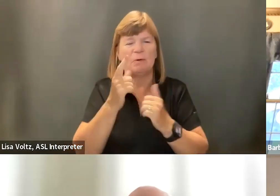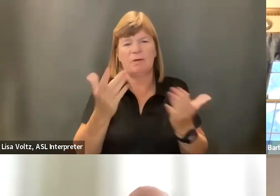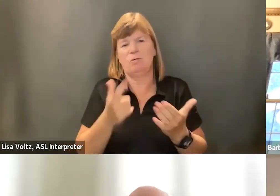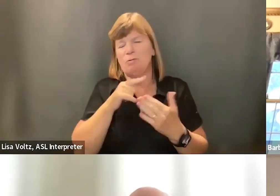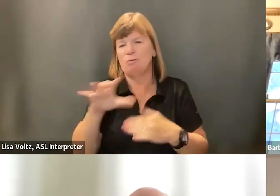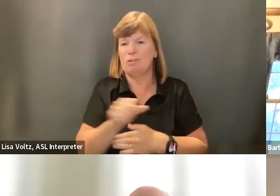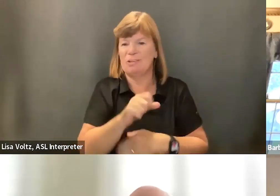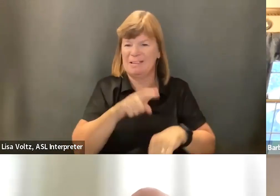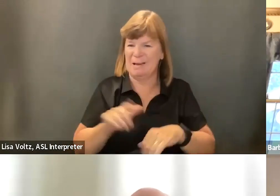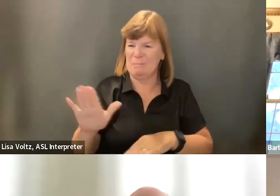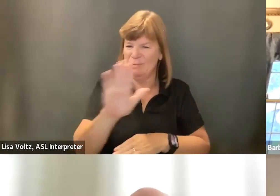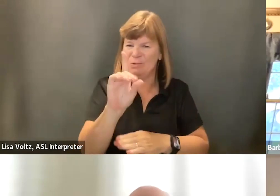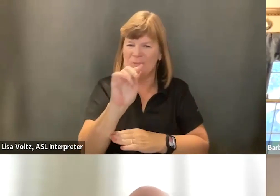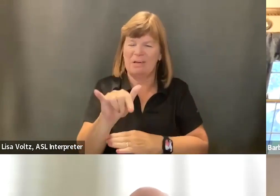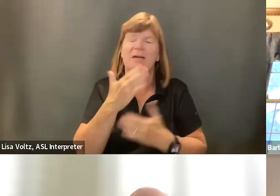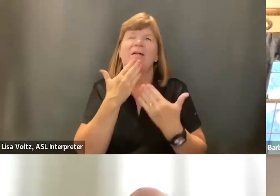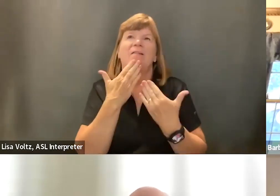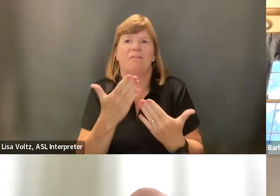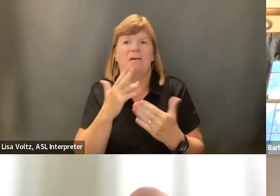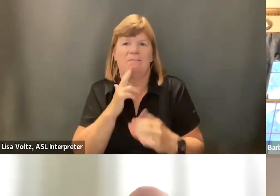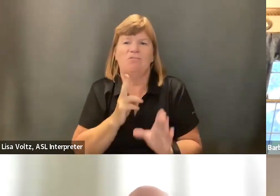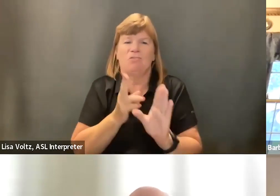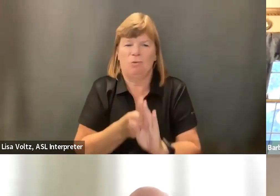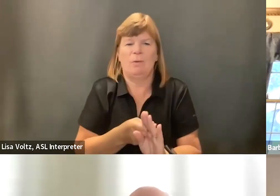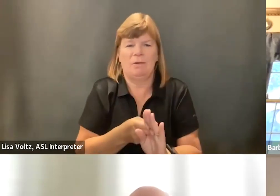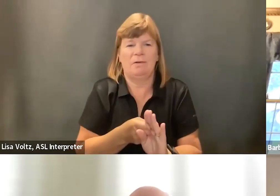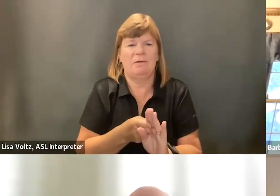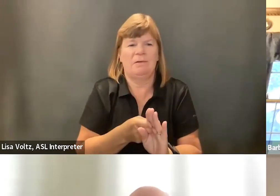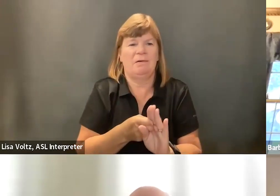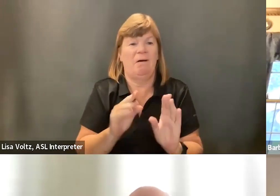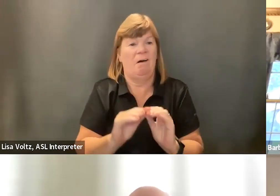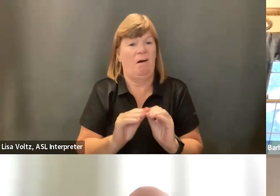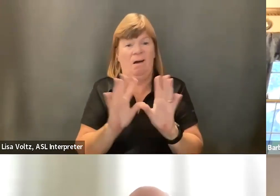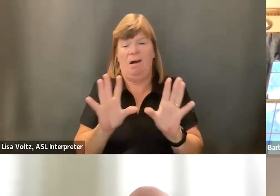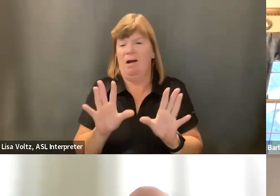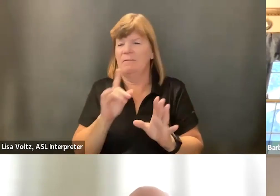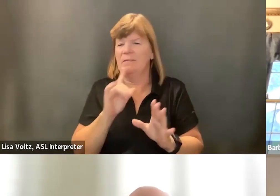out of their day thank you for joining us clearly we've just scratched the surface